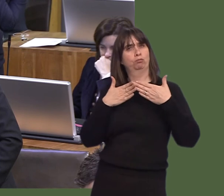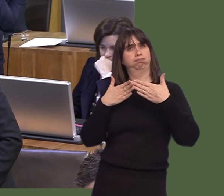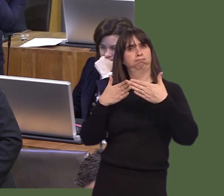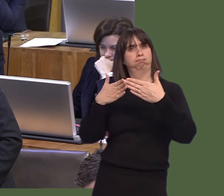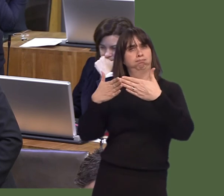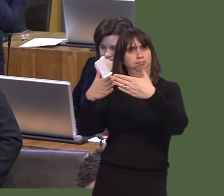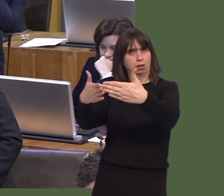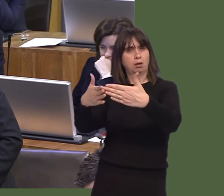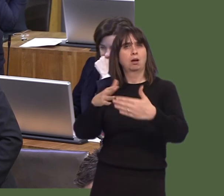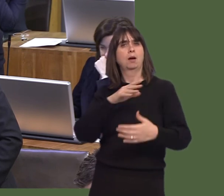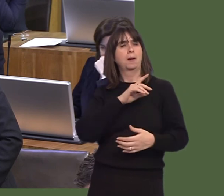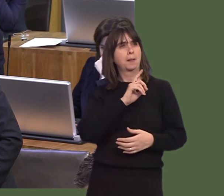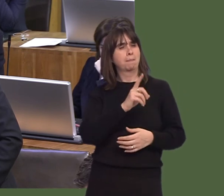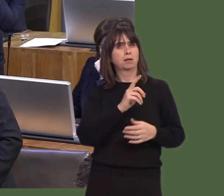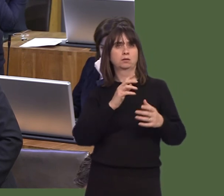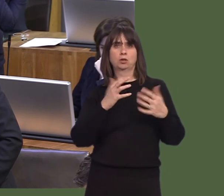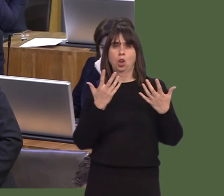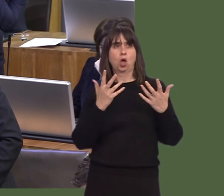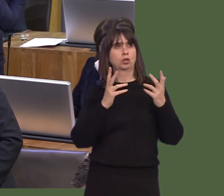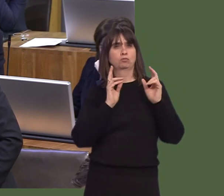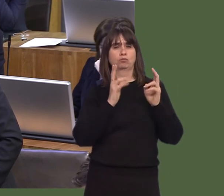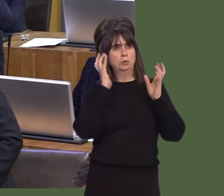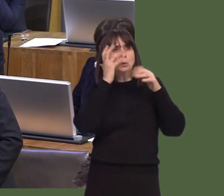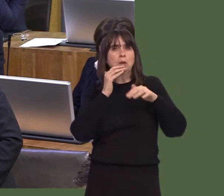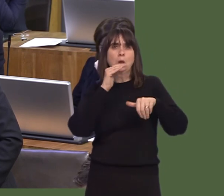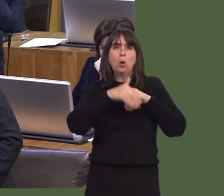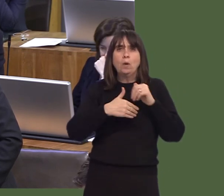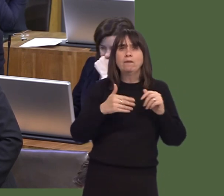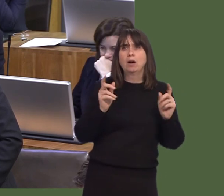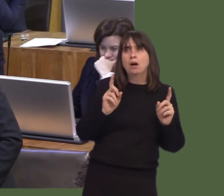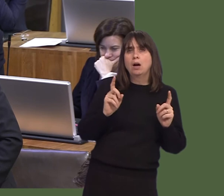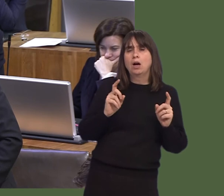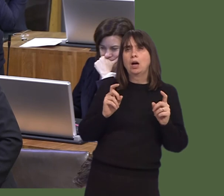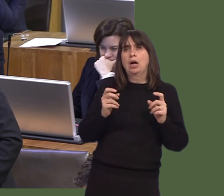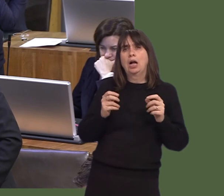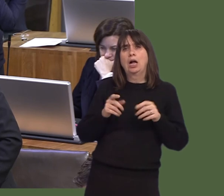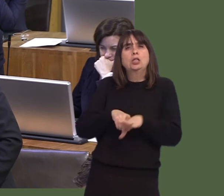as Welsh people did in their thousands a hundred years ago, on their behalf?